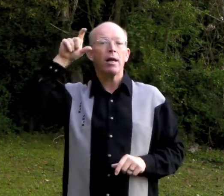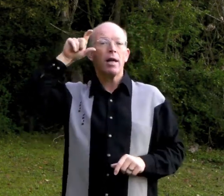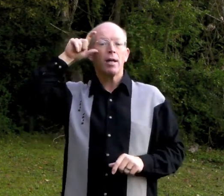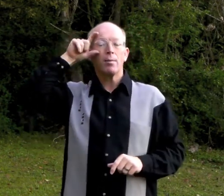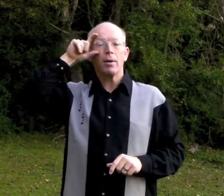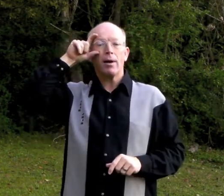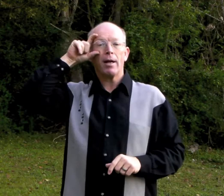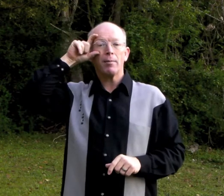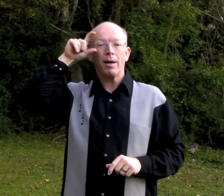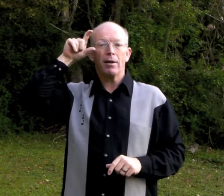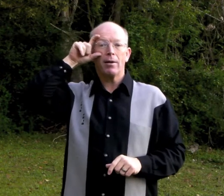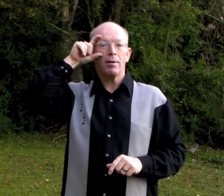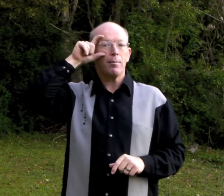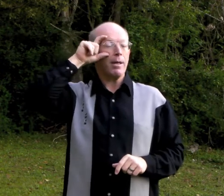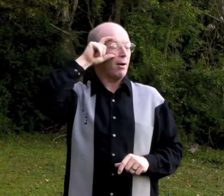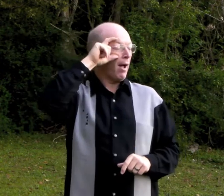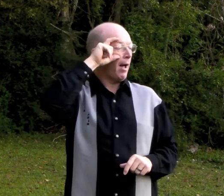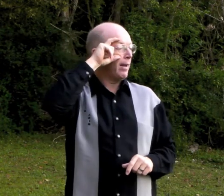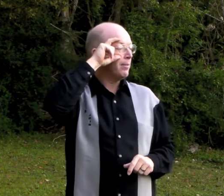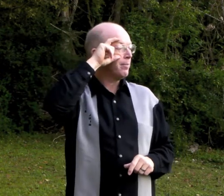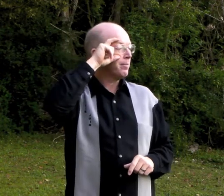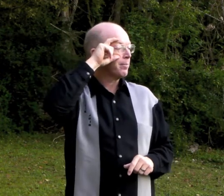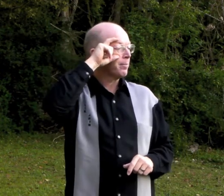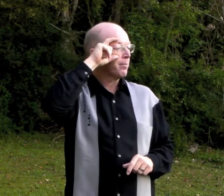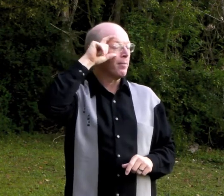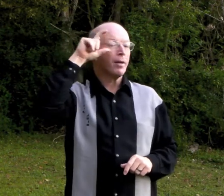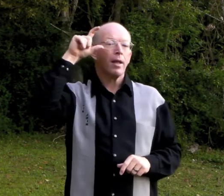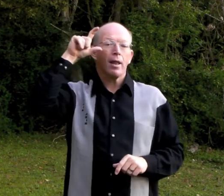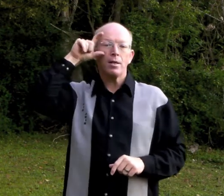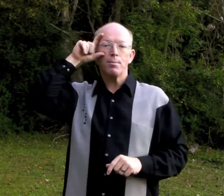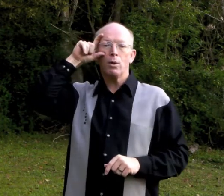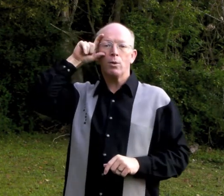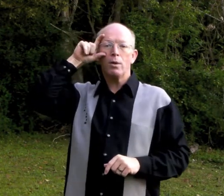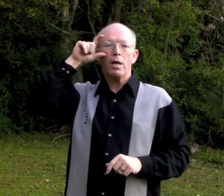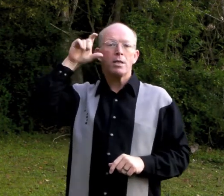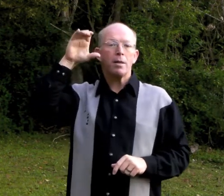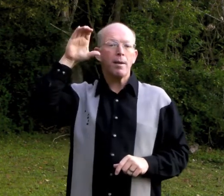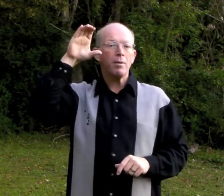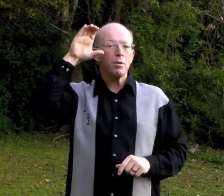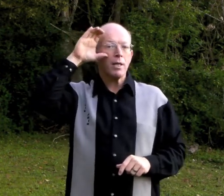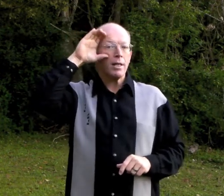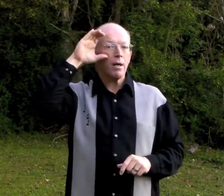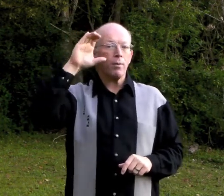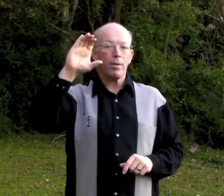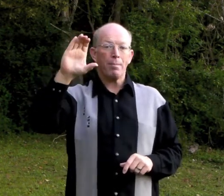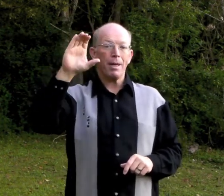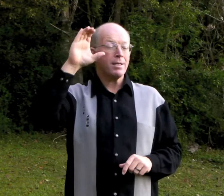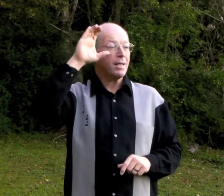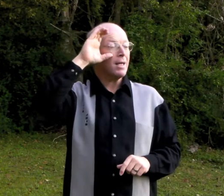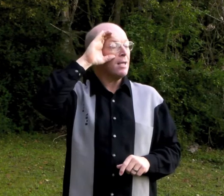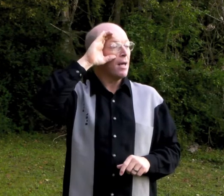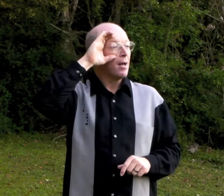You put it right here by your eye. MOON. Sometimes you will see it done with the big C.